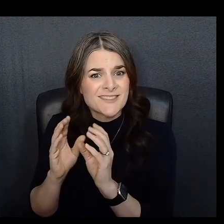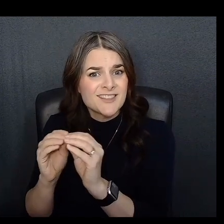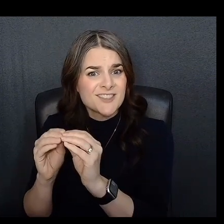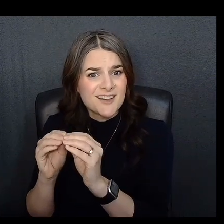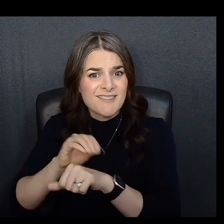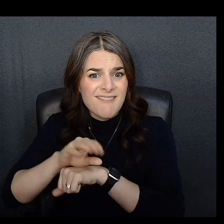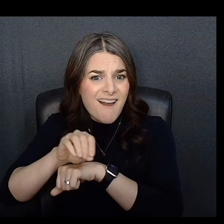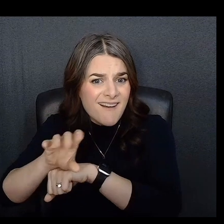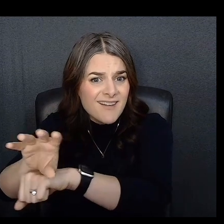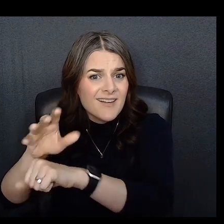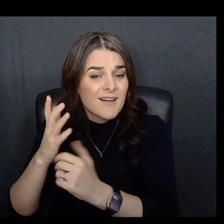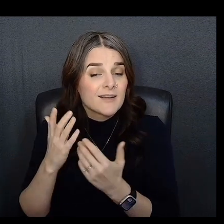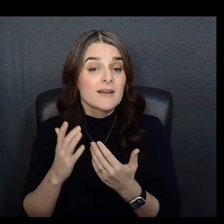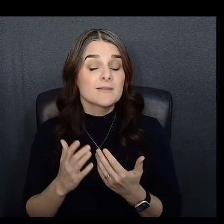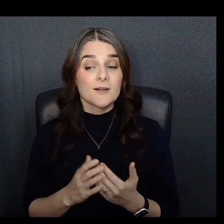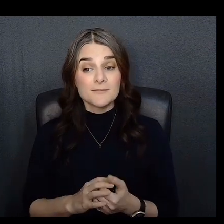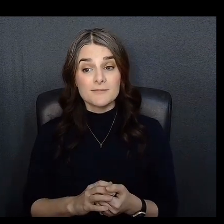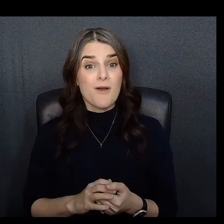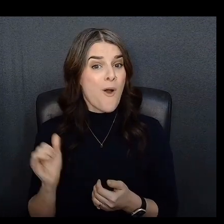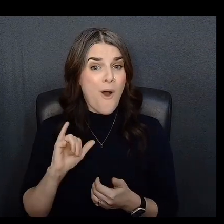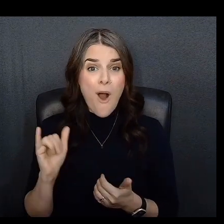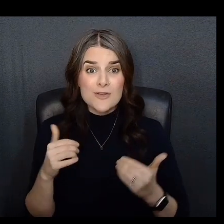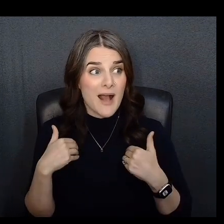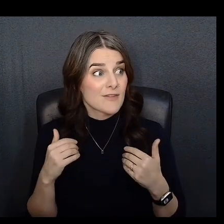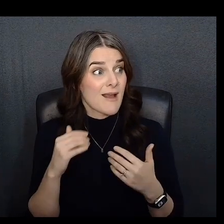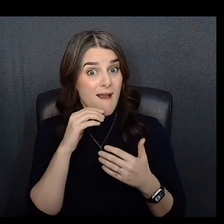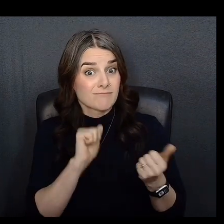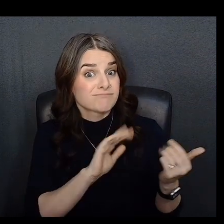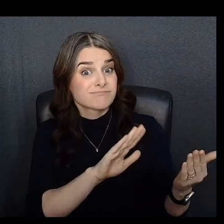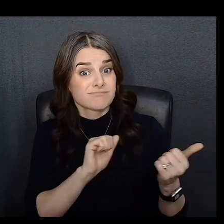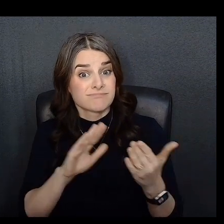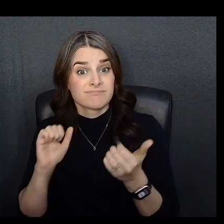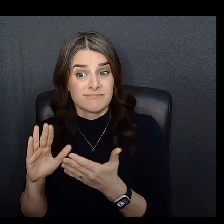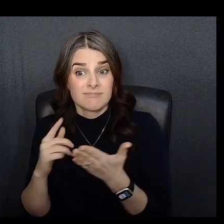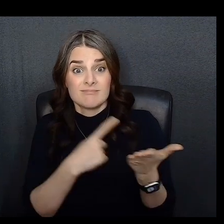having ways to talk about the resources or local services.